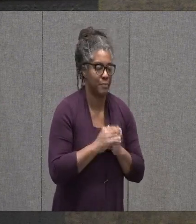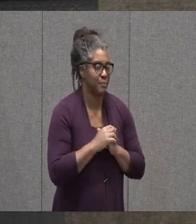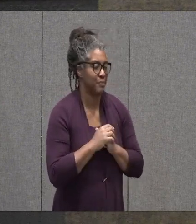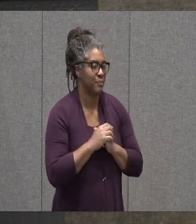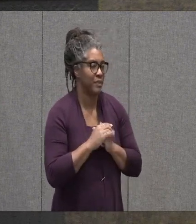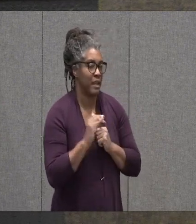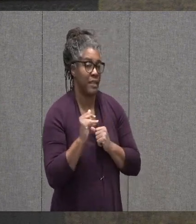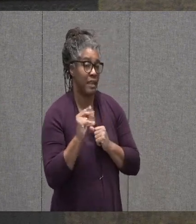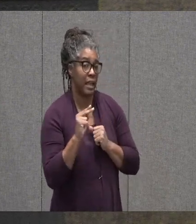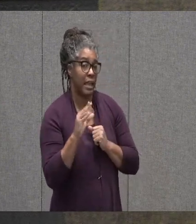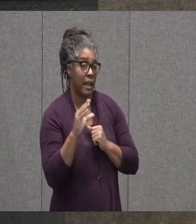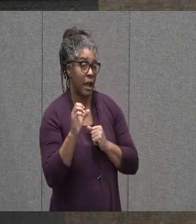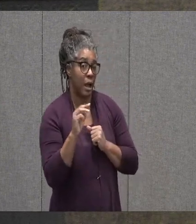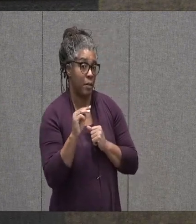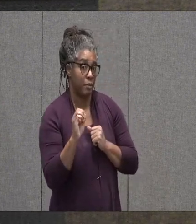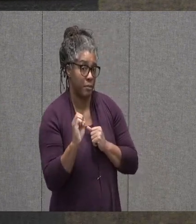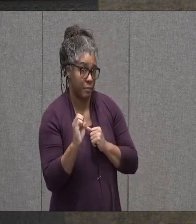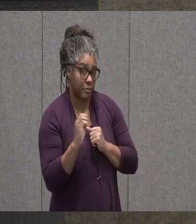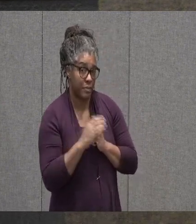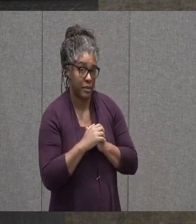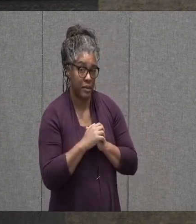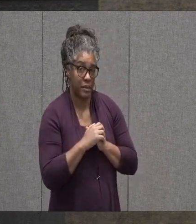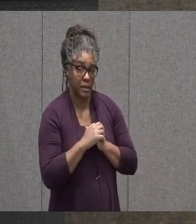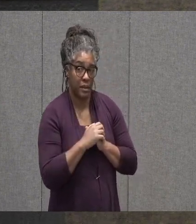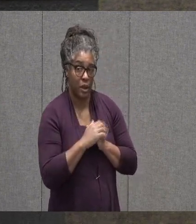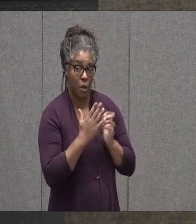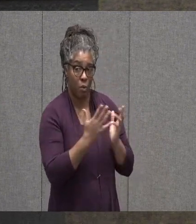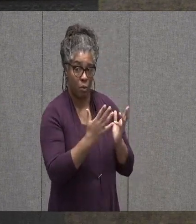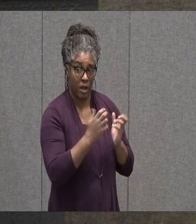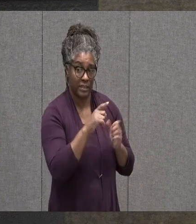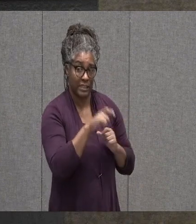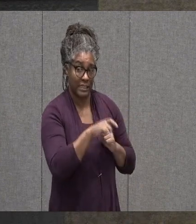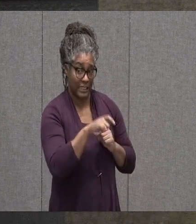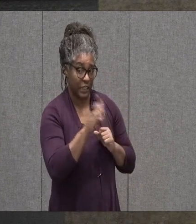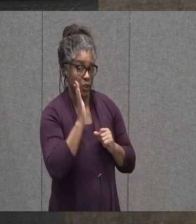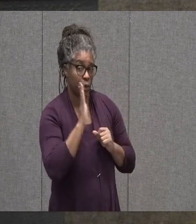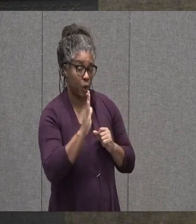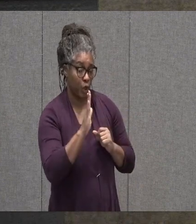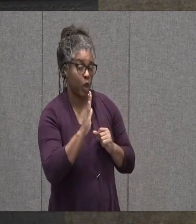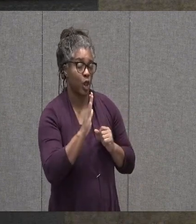and we're gonna talk about that on Monday. And Spending Money, and we're gonna talk about that.